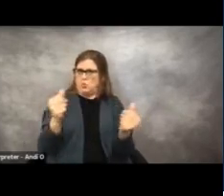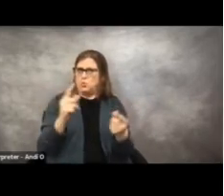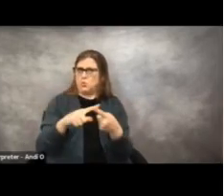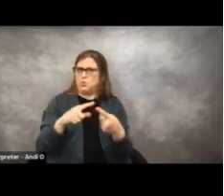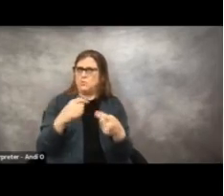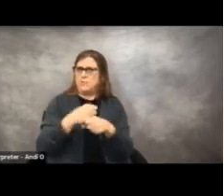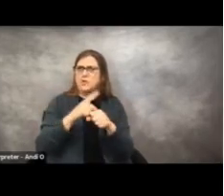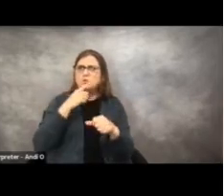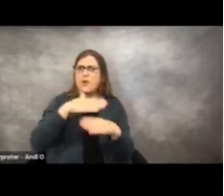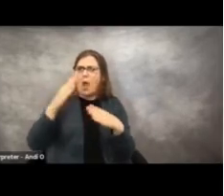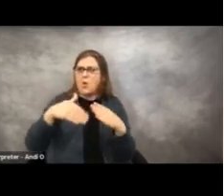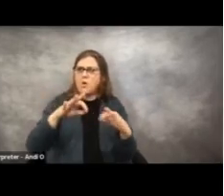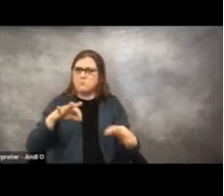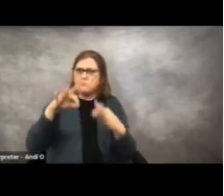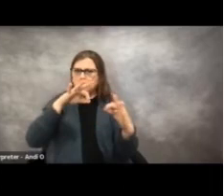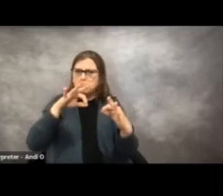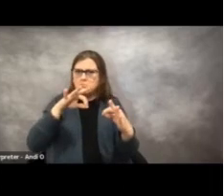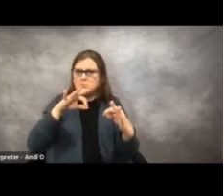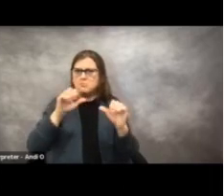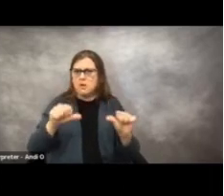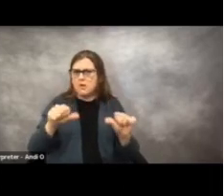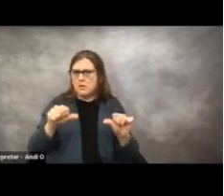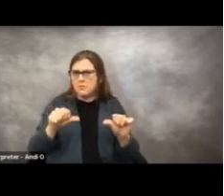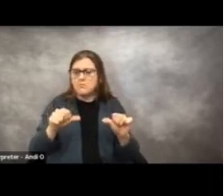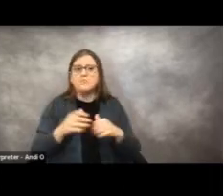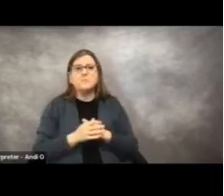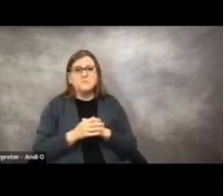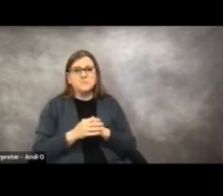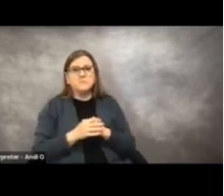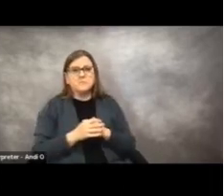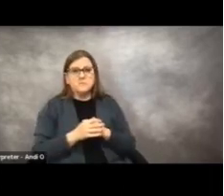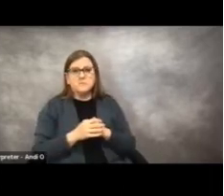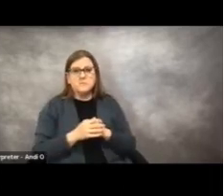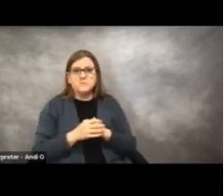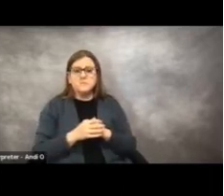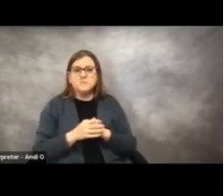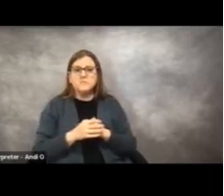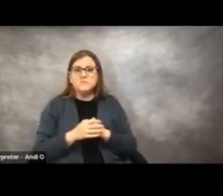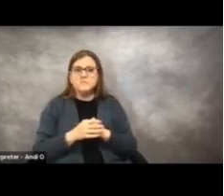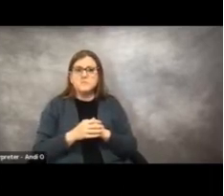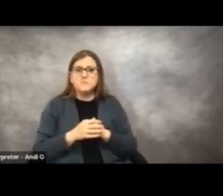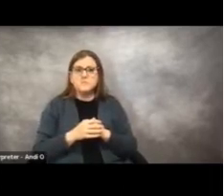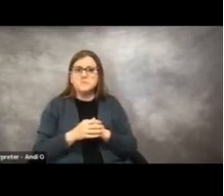please. So as Judy mentioned,